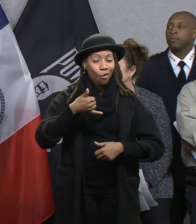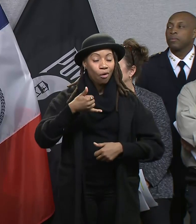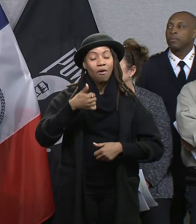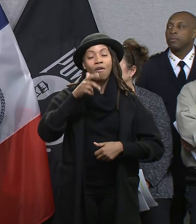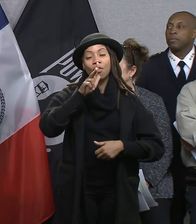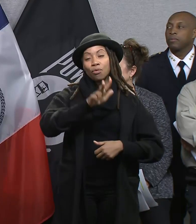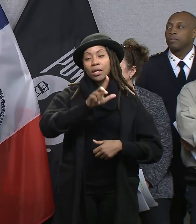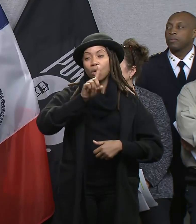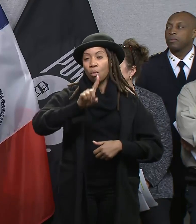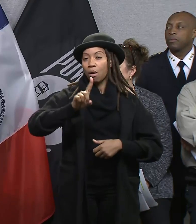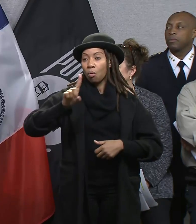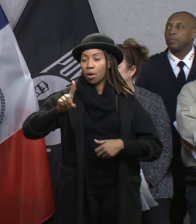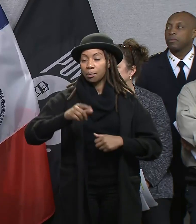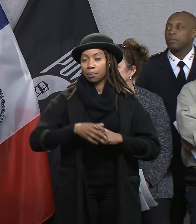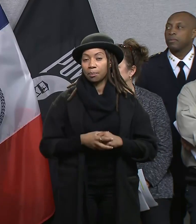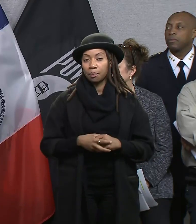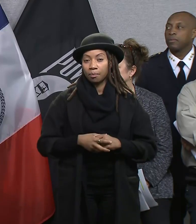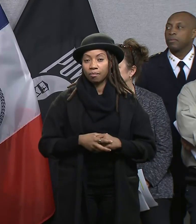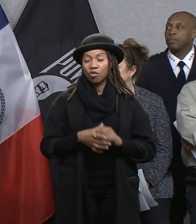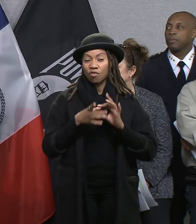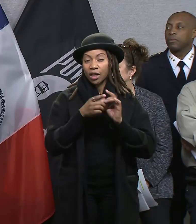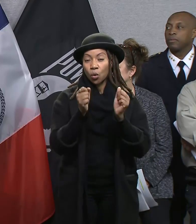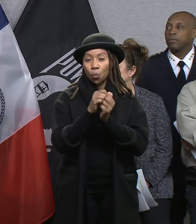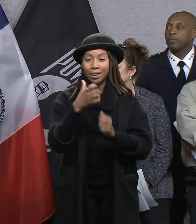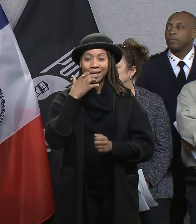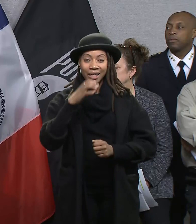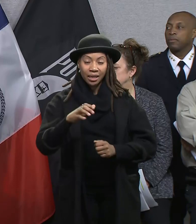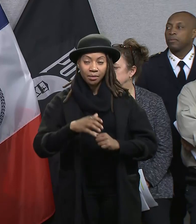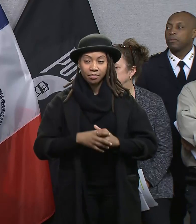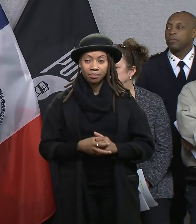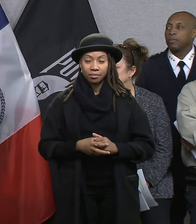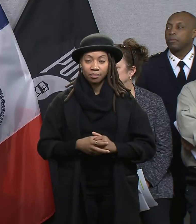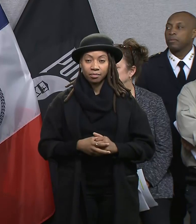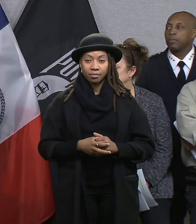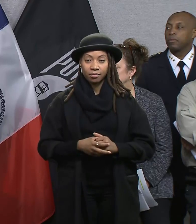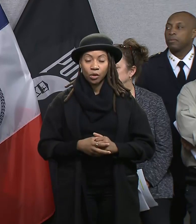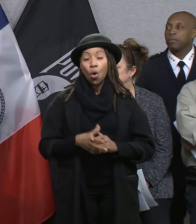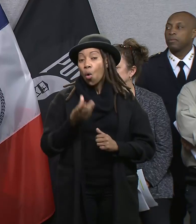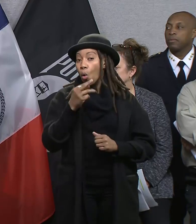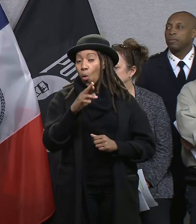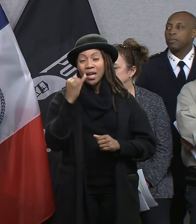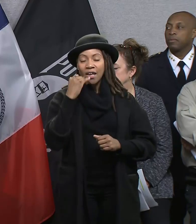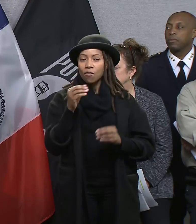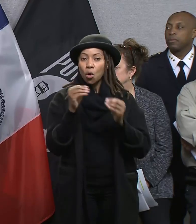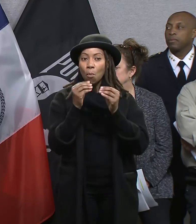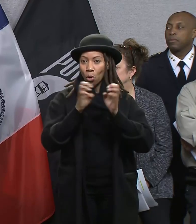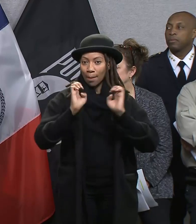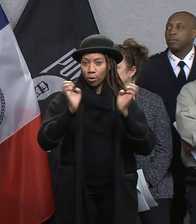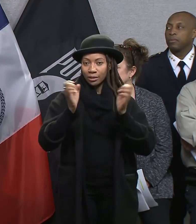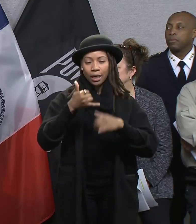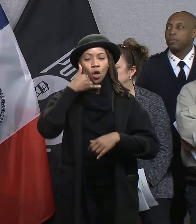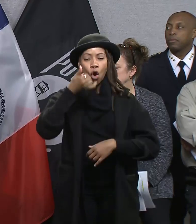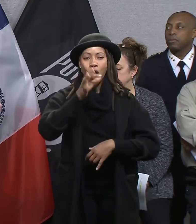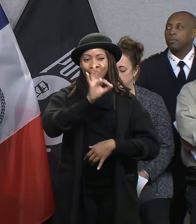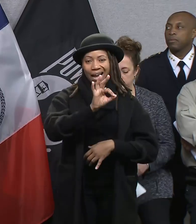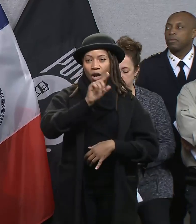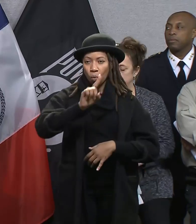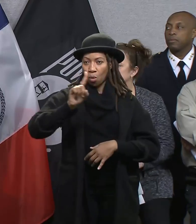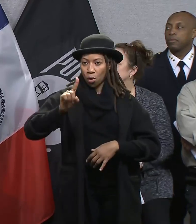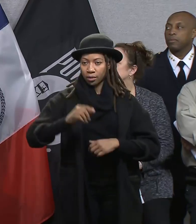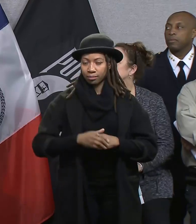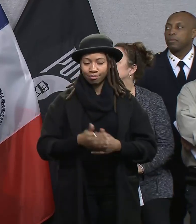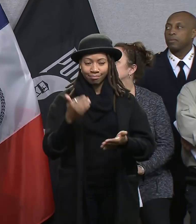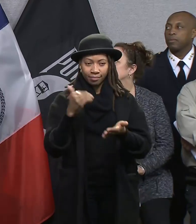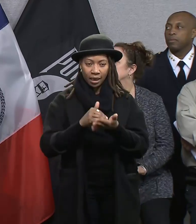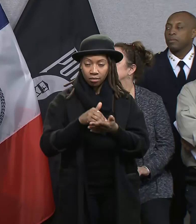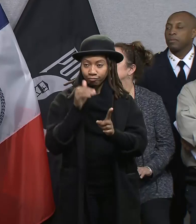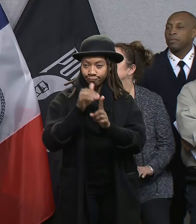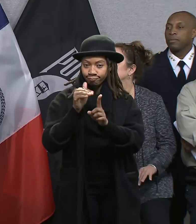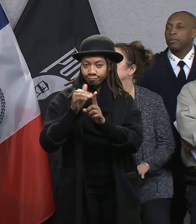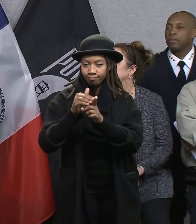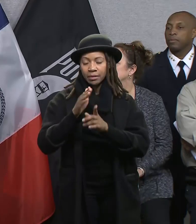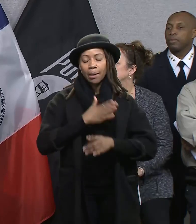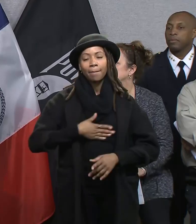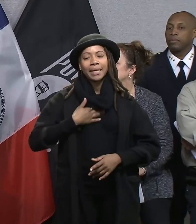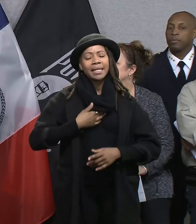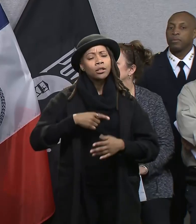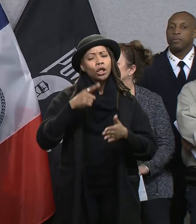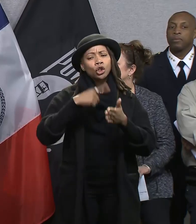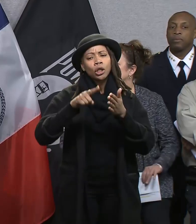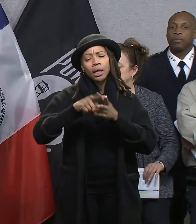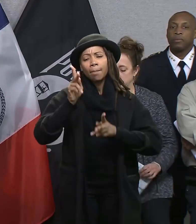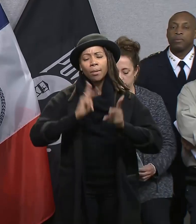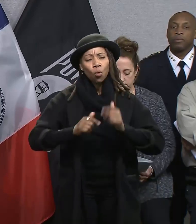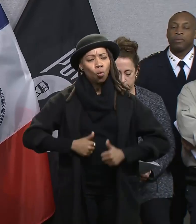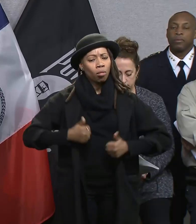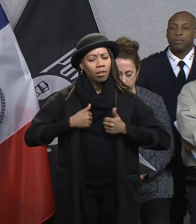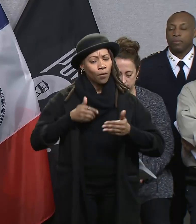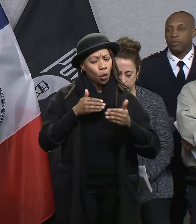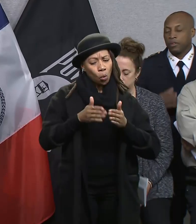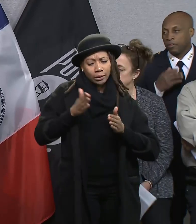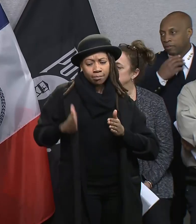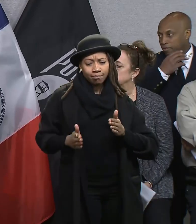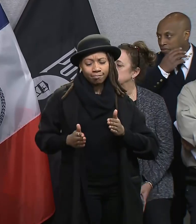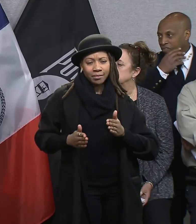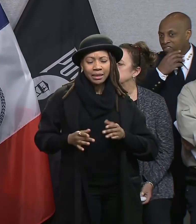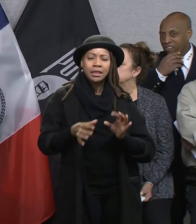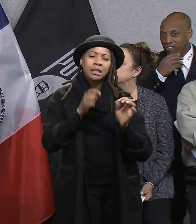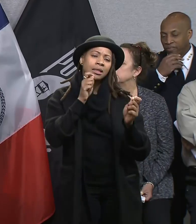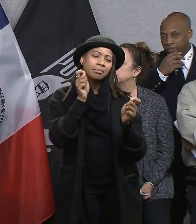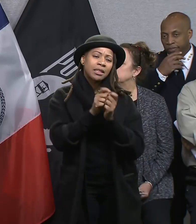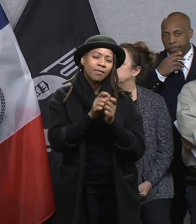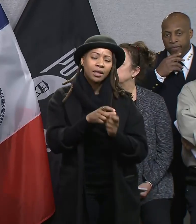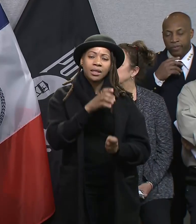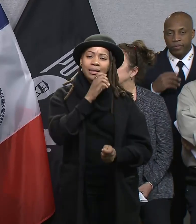OSPKE ]N